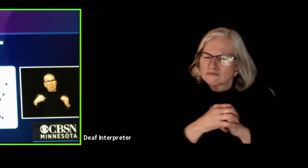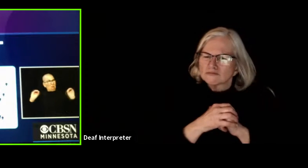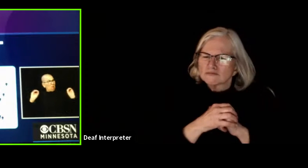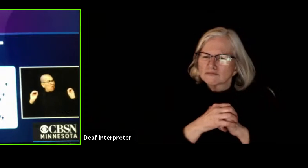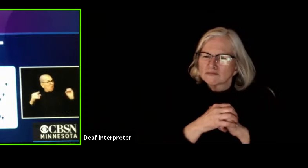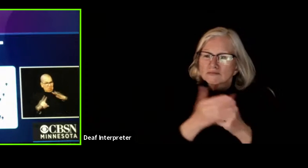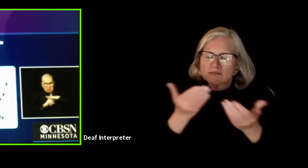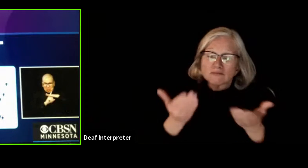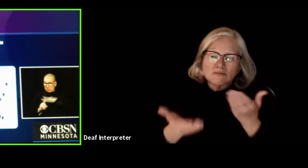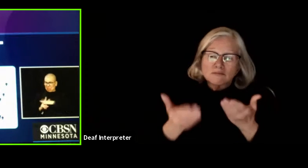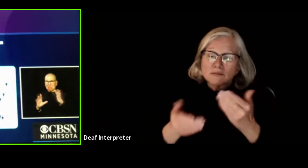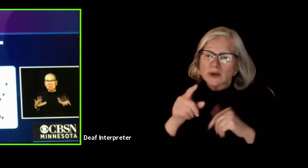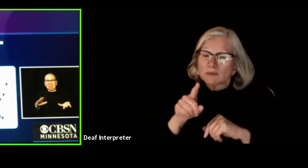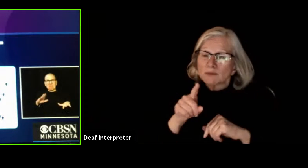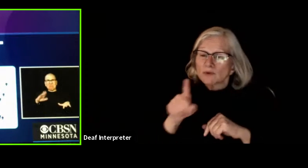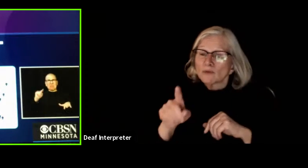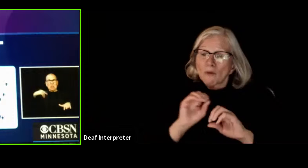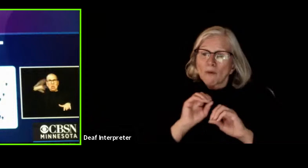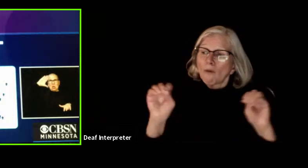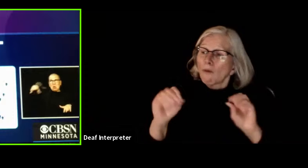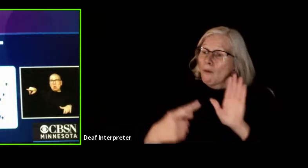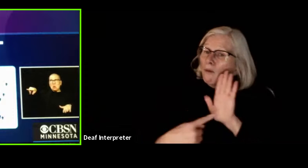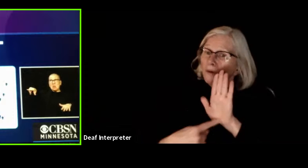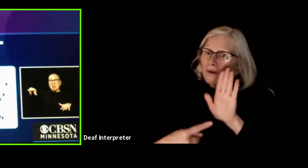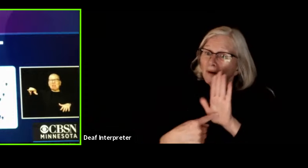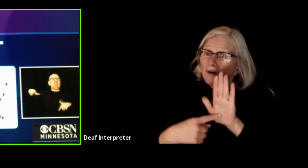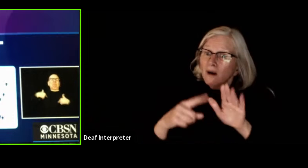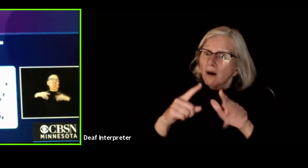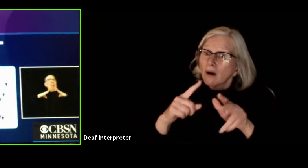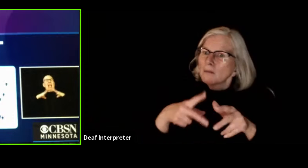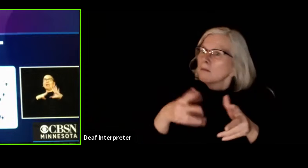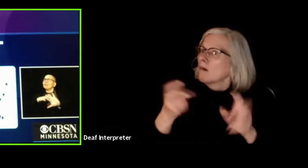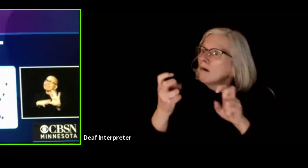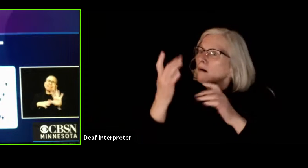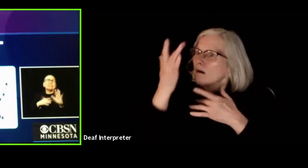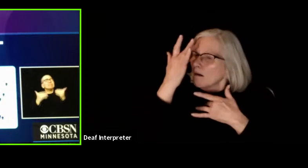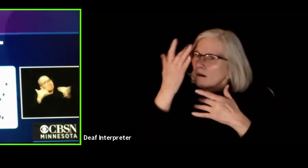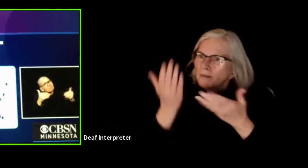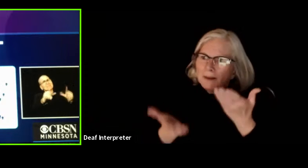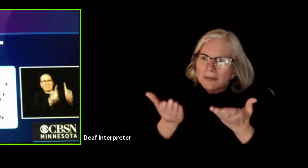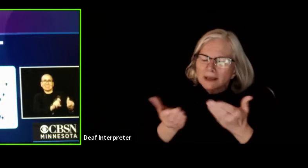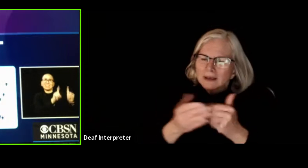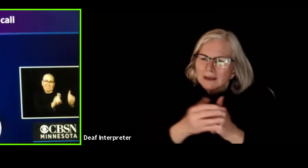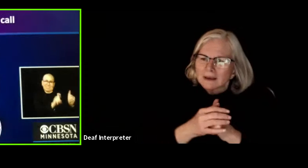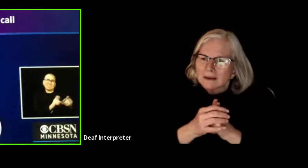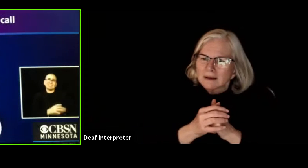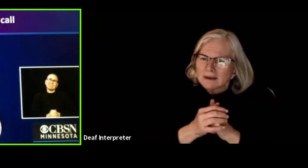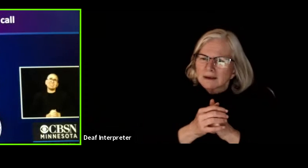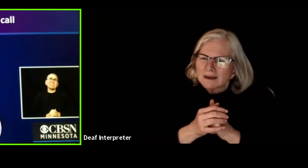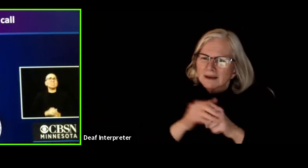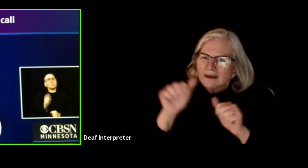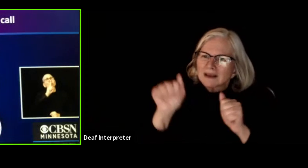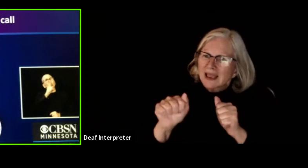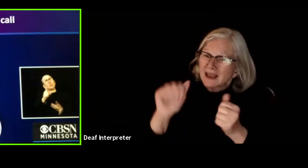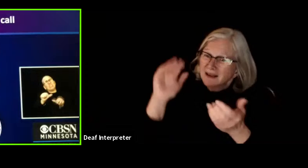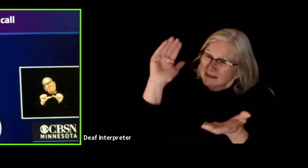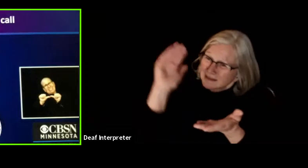OF PEOPLE, THAT KEEPS YOU ISOLATED FROM SPREADING IT FURTHER. THAT KEEPS GREG THAT CURVE DOWN. SO HERSEY WHAT WE'VE DONE